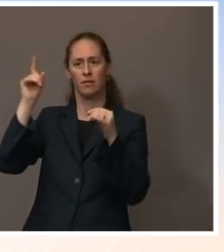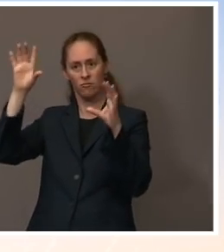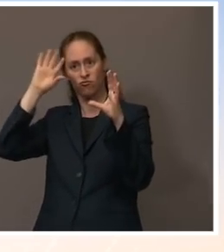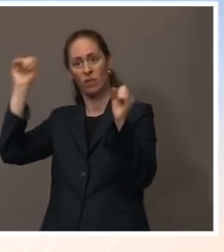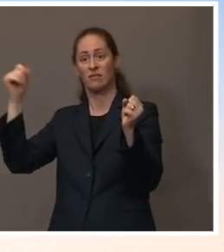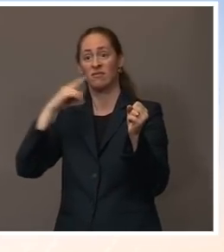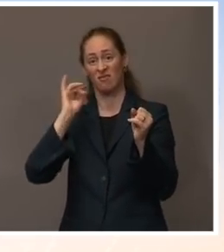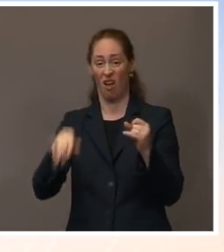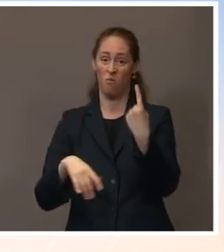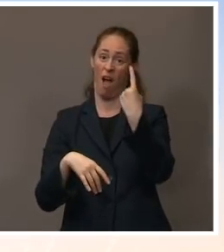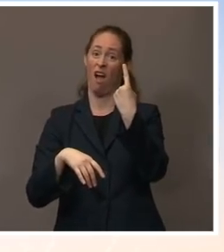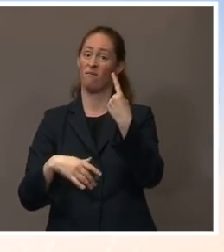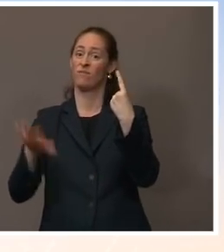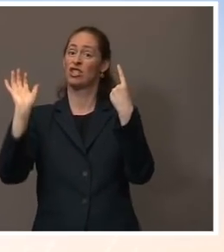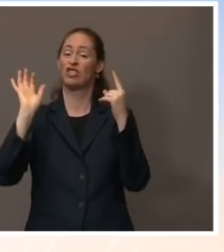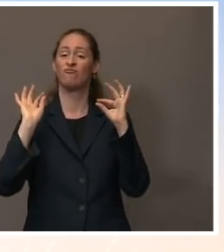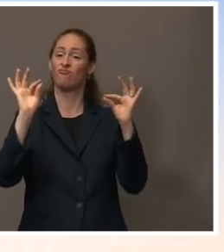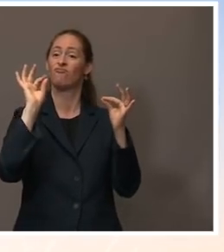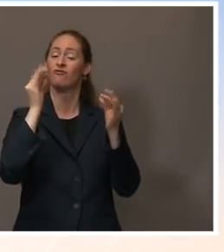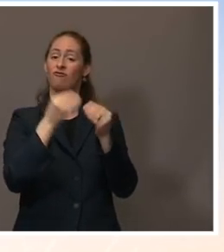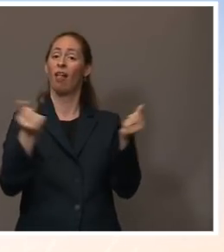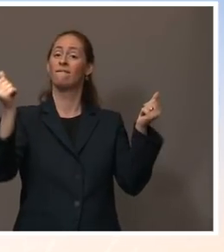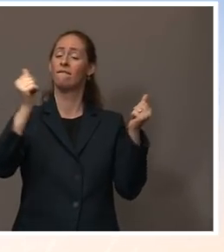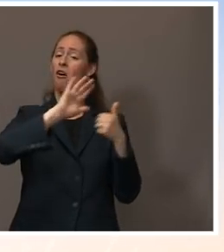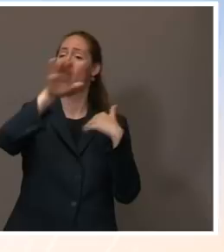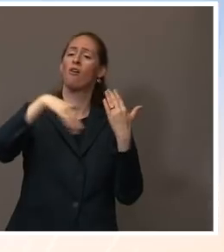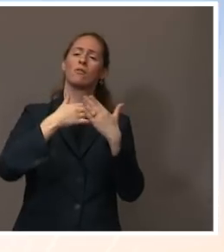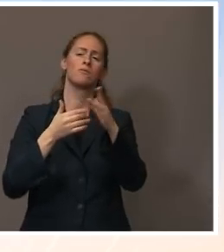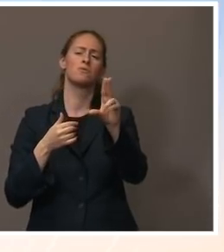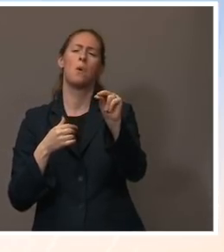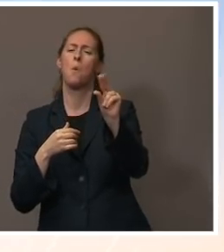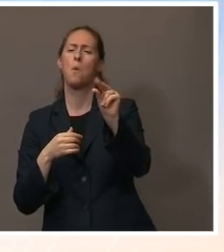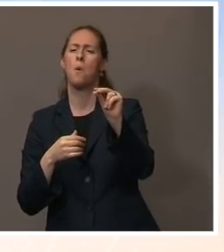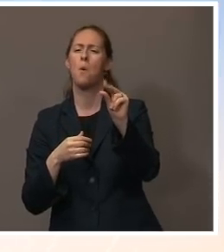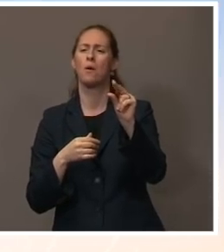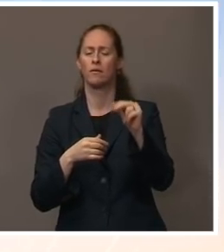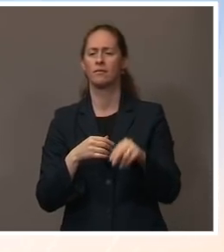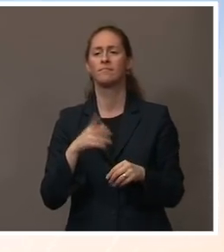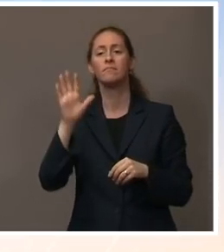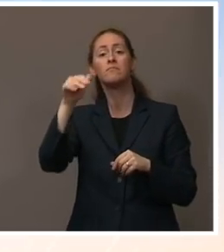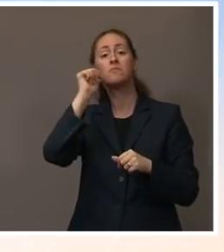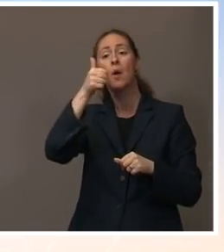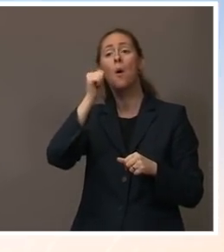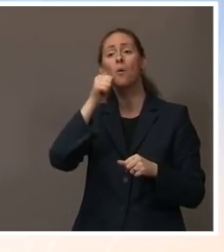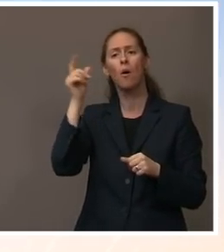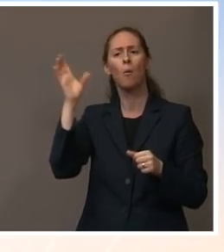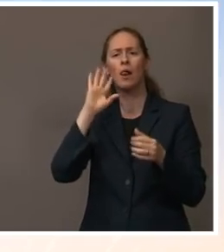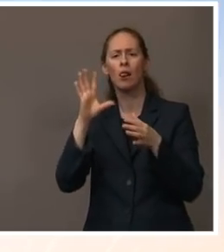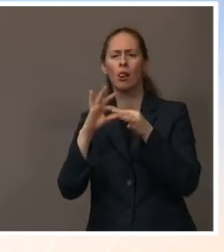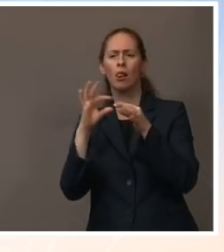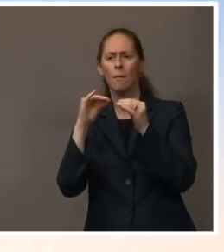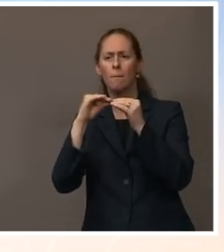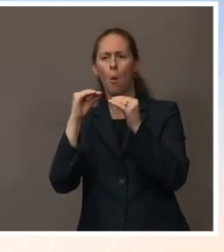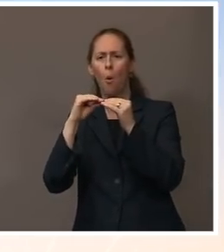A central part of his remarks and his -- his announcement tomorrow will be about addressing gun violence,